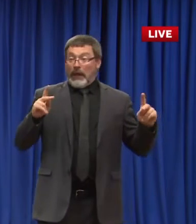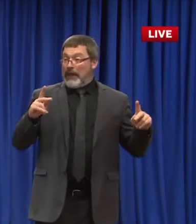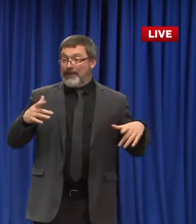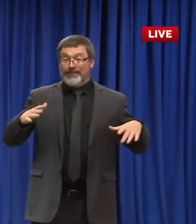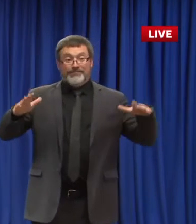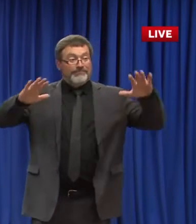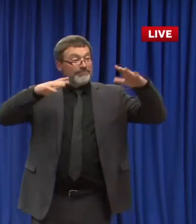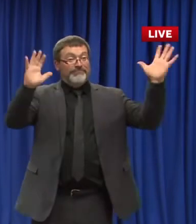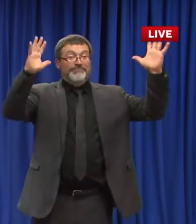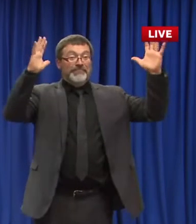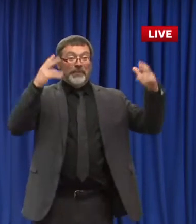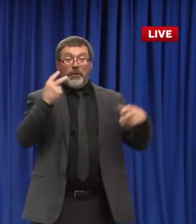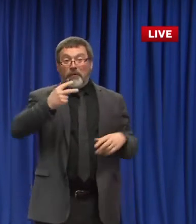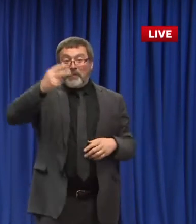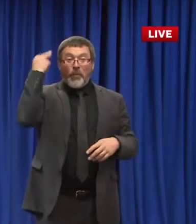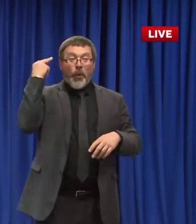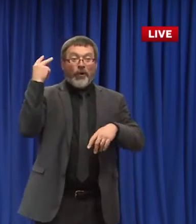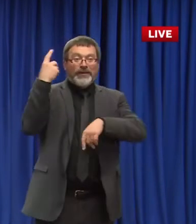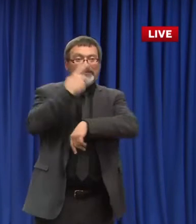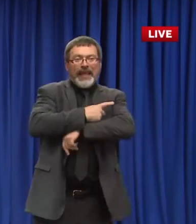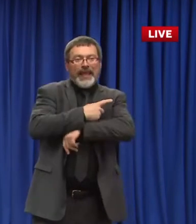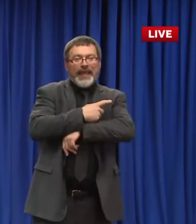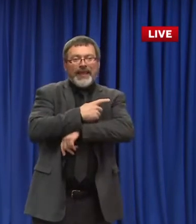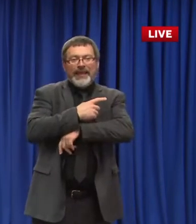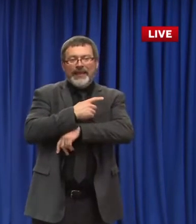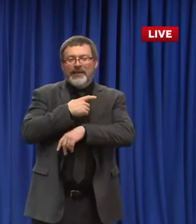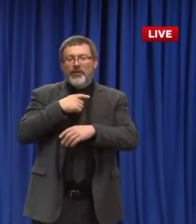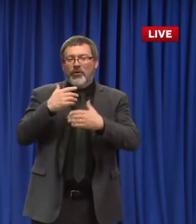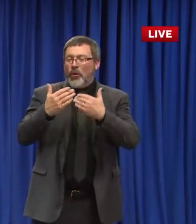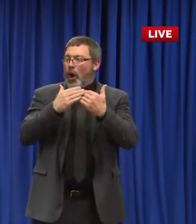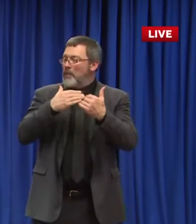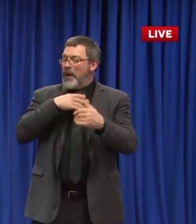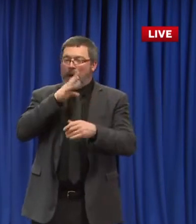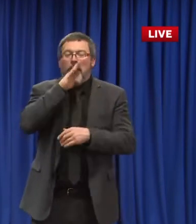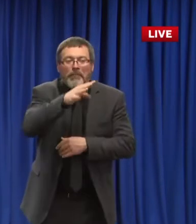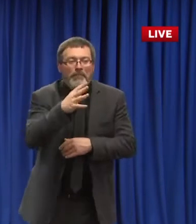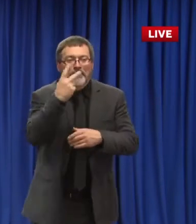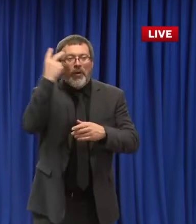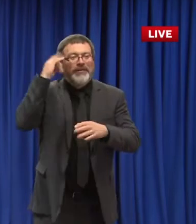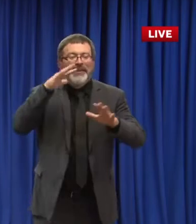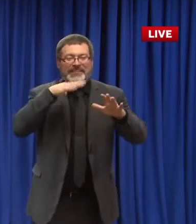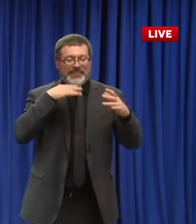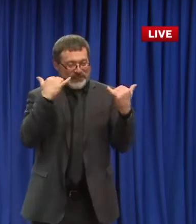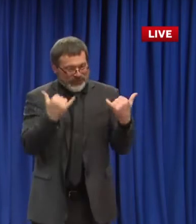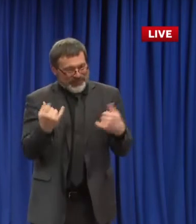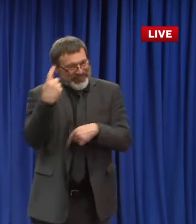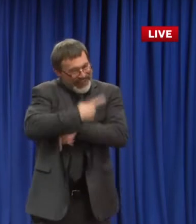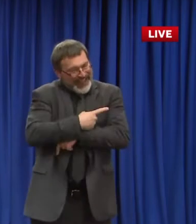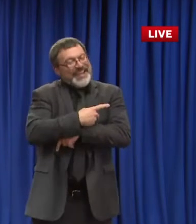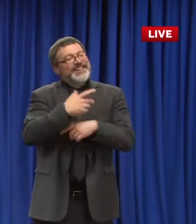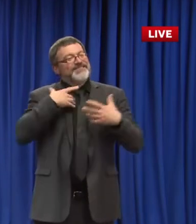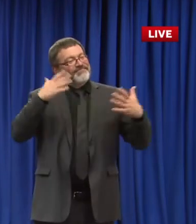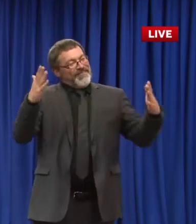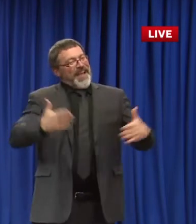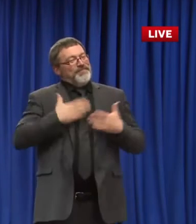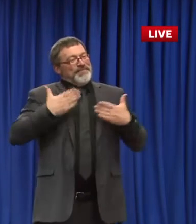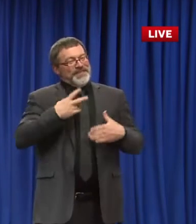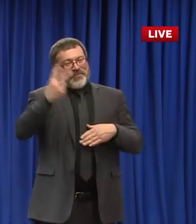GREAT. OKAY. WELL LOOK IT IS IT IS MEMORIAL DAY? I THINK I ALMOST DECLARED MEMORIAL DAY LAST WEEKEND, BUT I THINK THIS WEEKEND ACTUALLY IS MEMORIAL DAY WEEKEND.